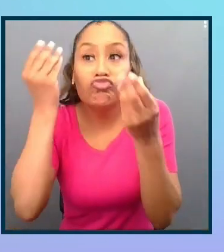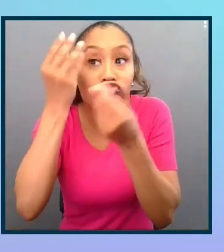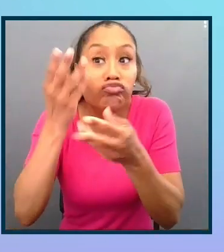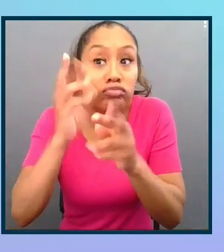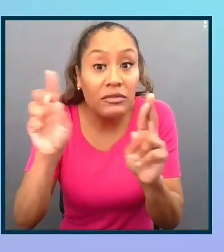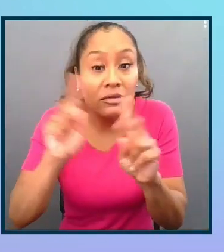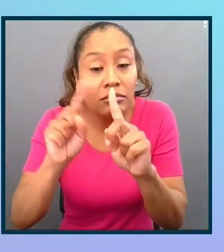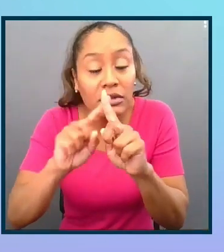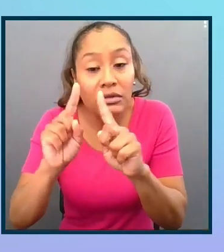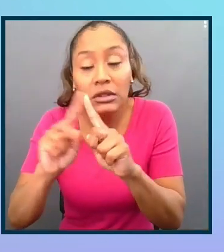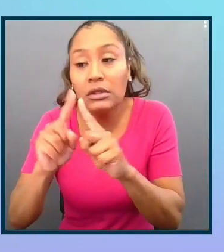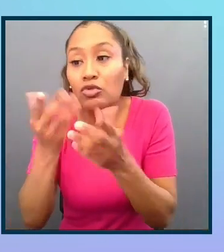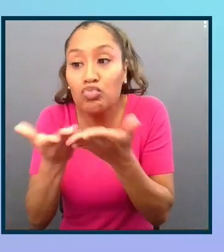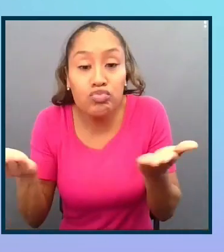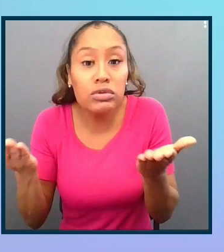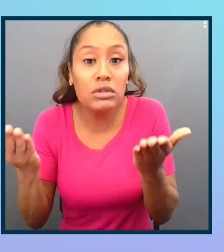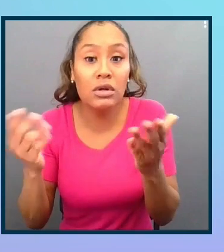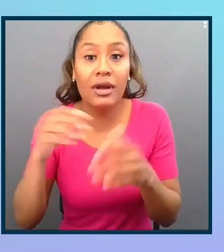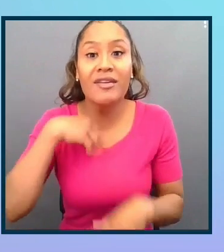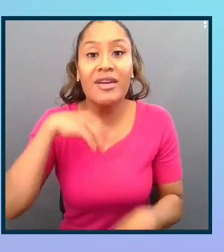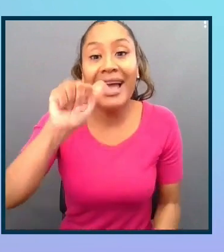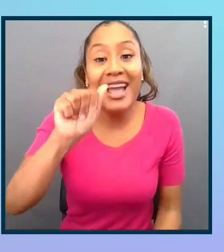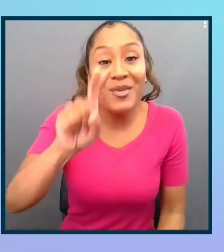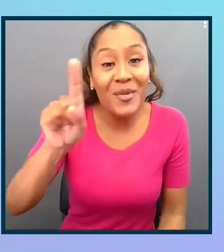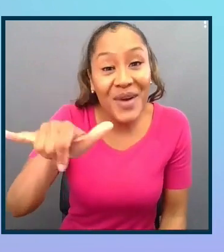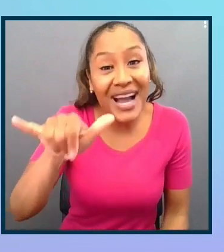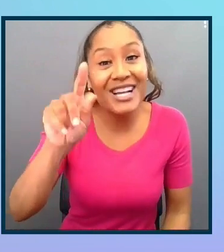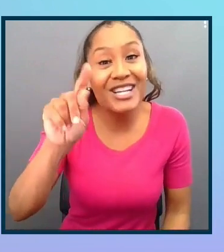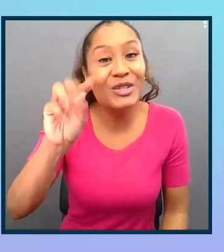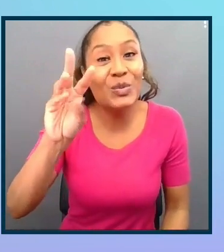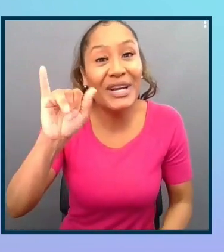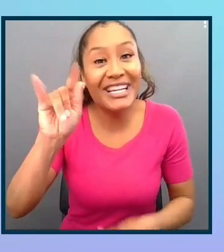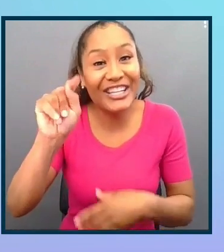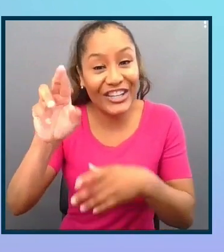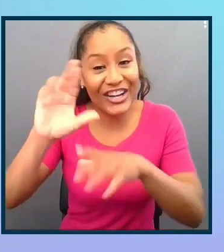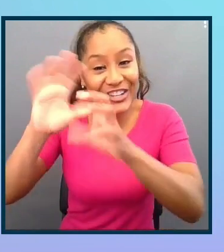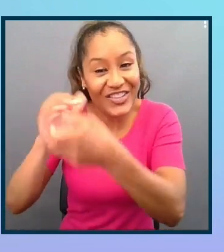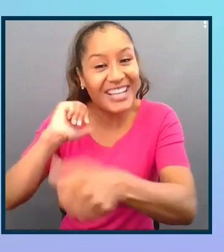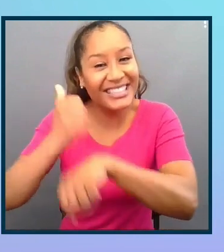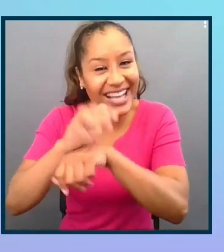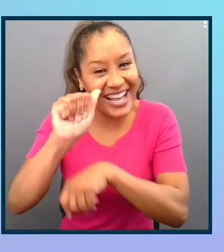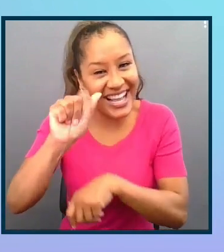There's a whole, A11y Twitter group I created so other folks to follow.